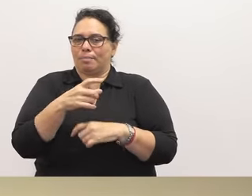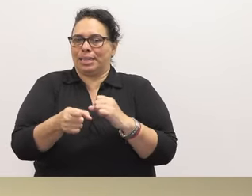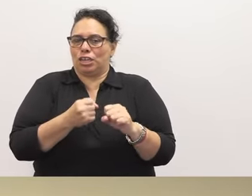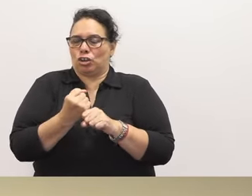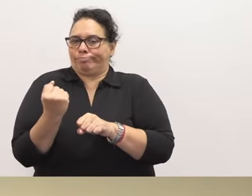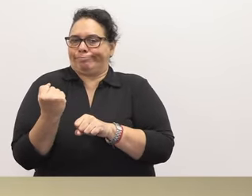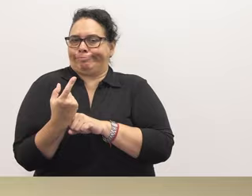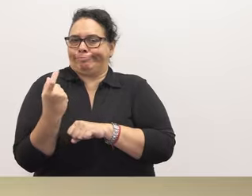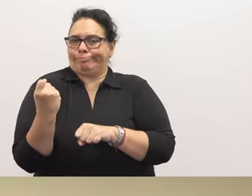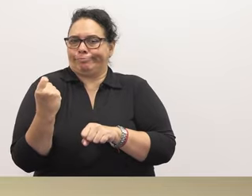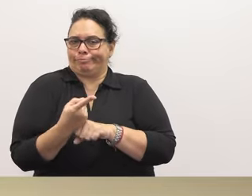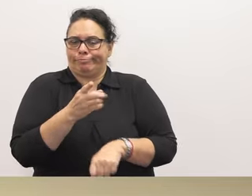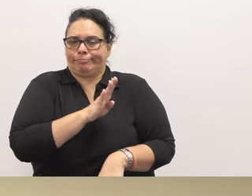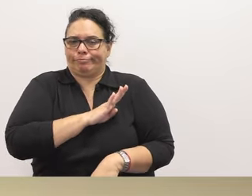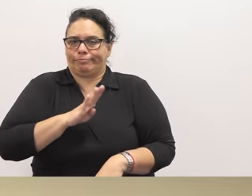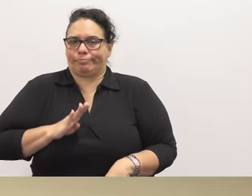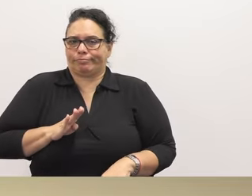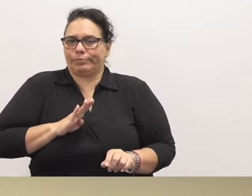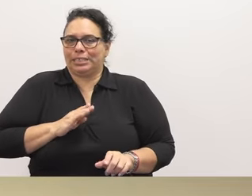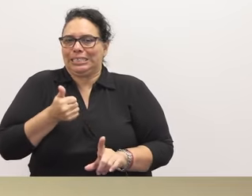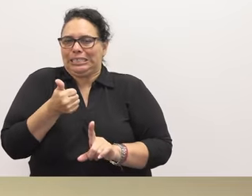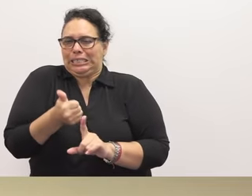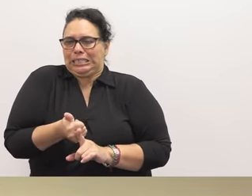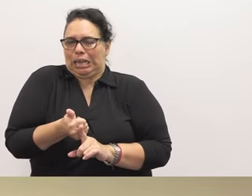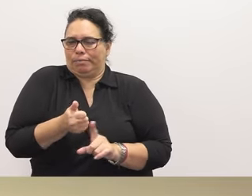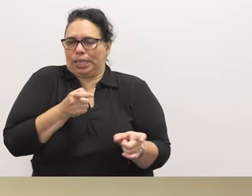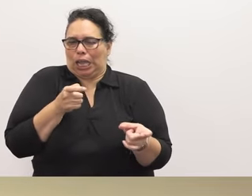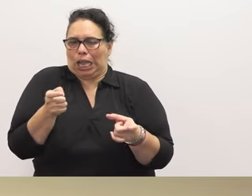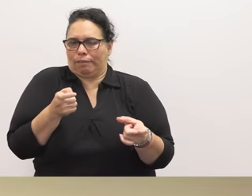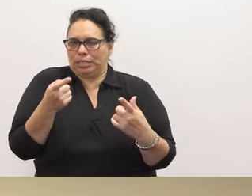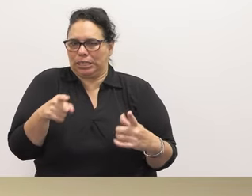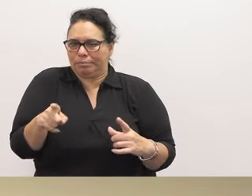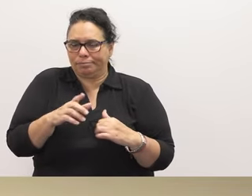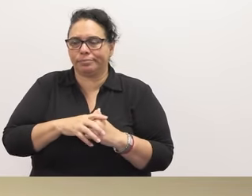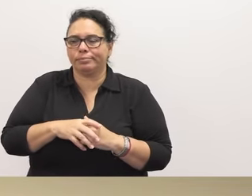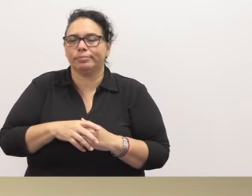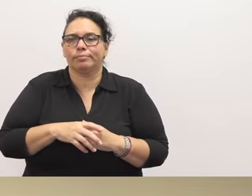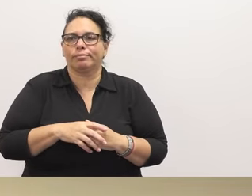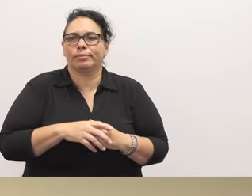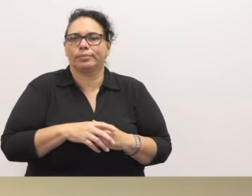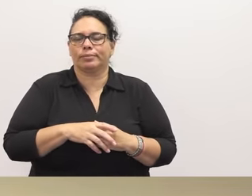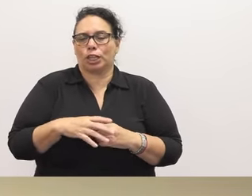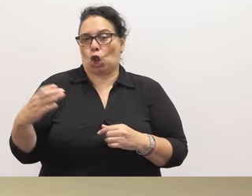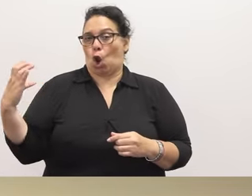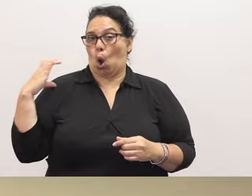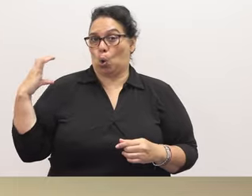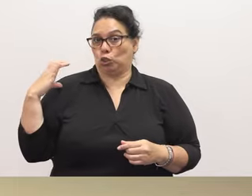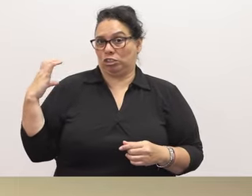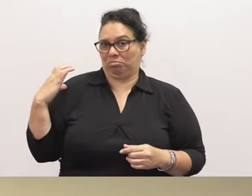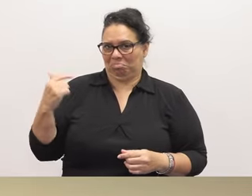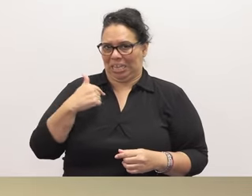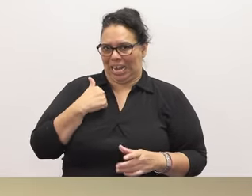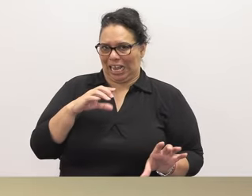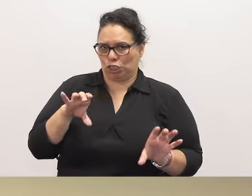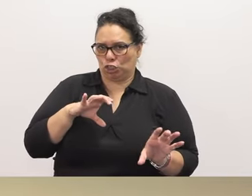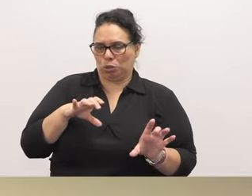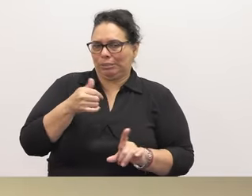your annual board self-evaluation will happen. But as we're on our way there, our coaching is to do a quarterly self-evaluation